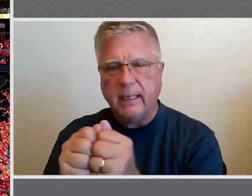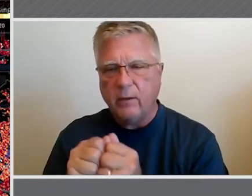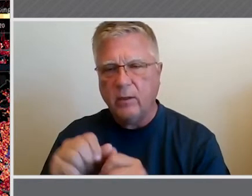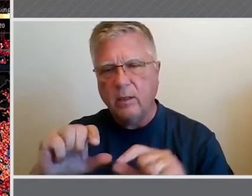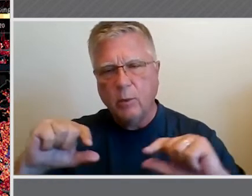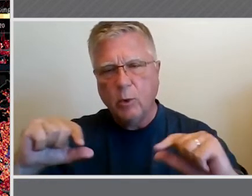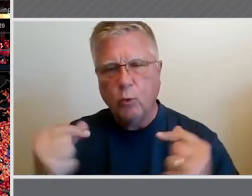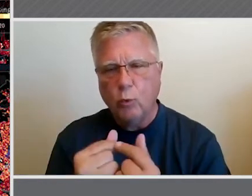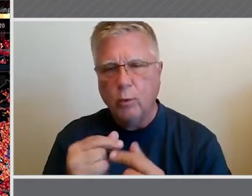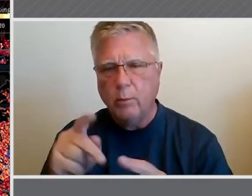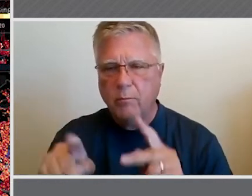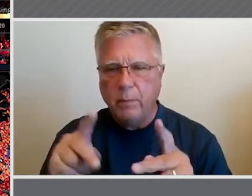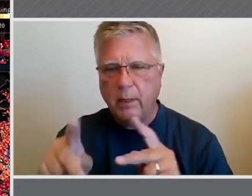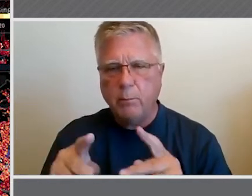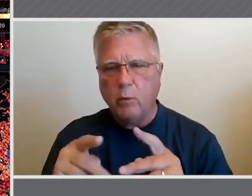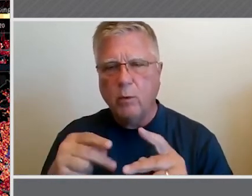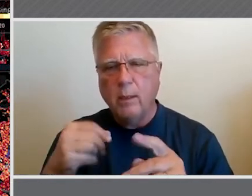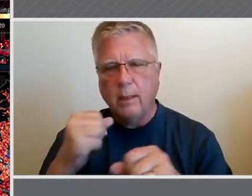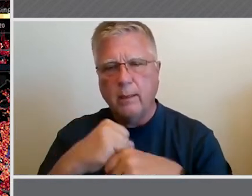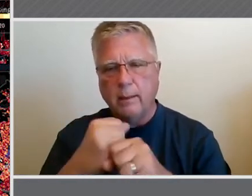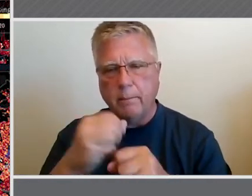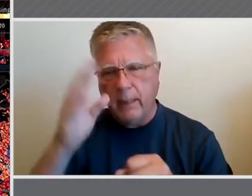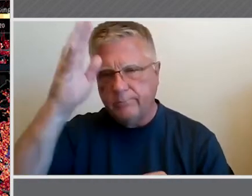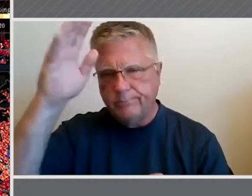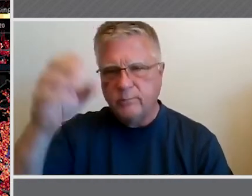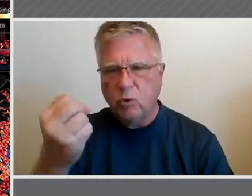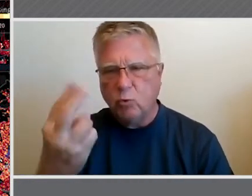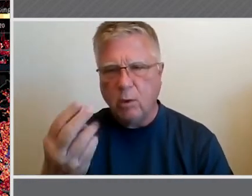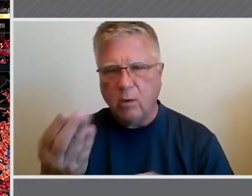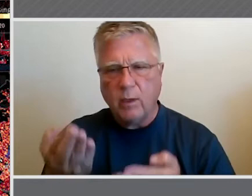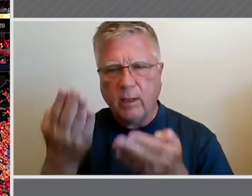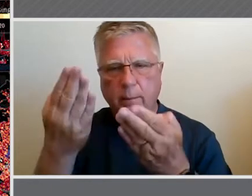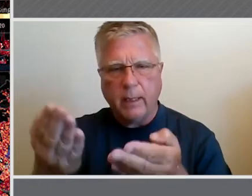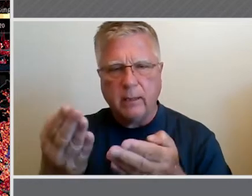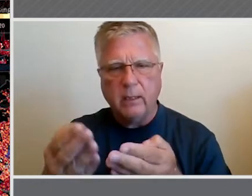12 recommendations that were meant to Affirmatively Furthering fair housing in our city.